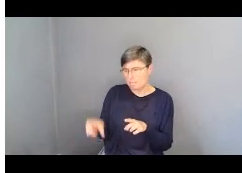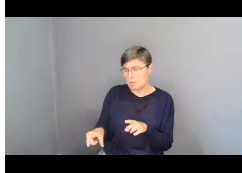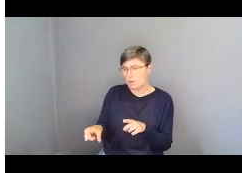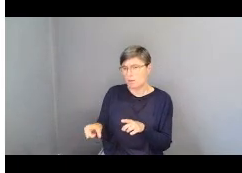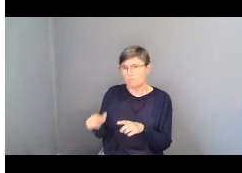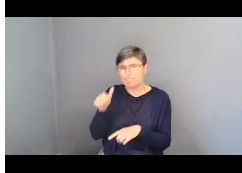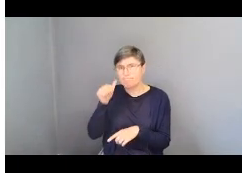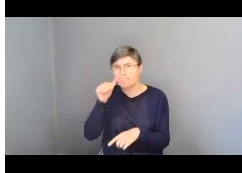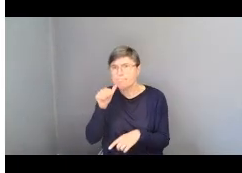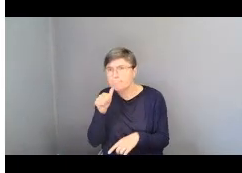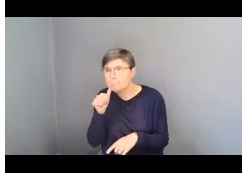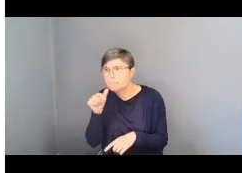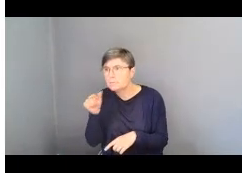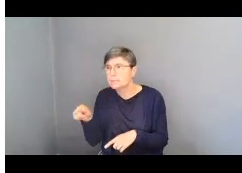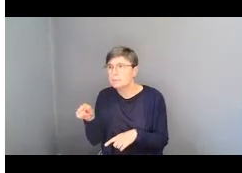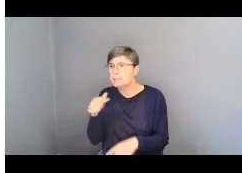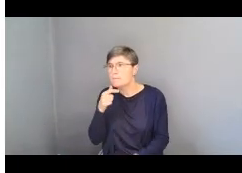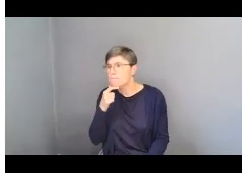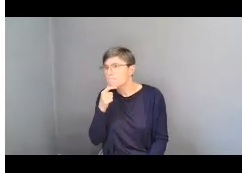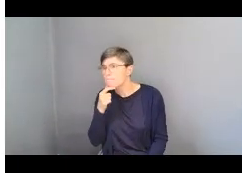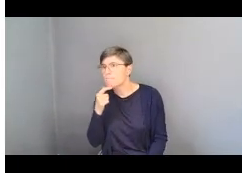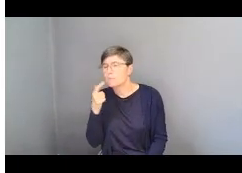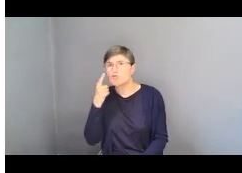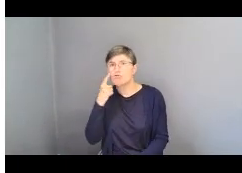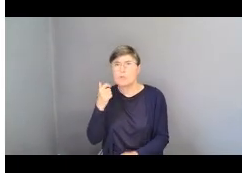in line with the participant's plan or the law.